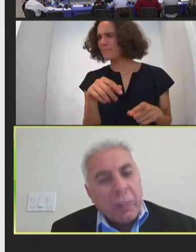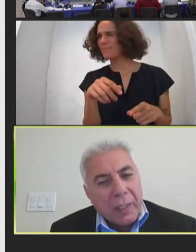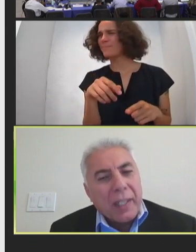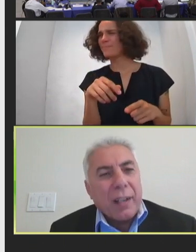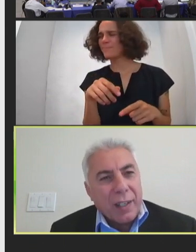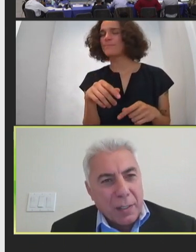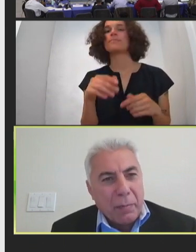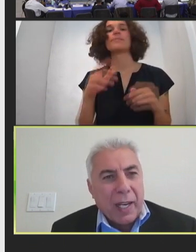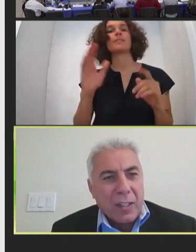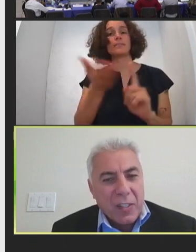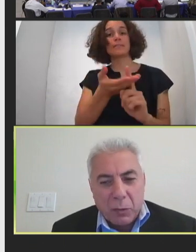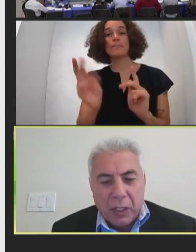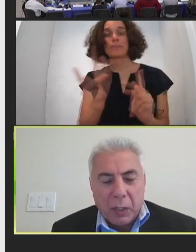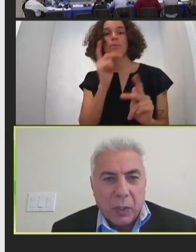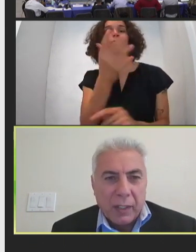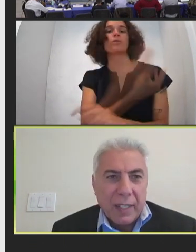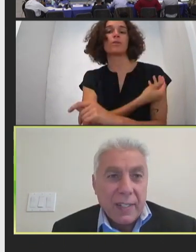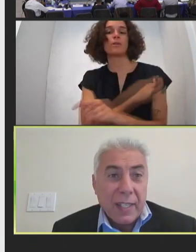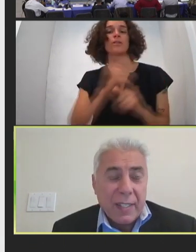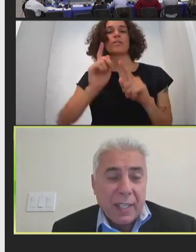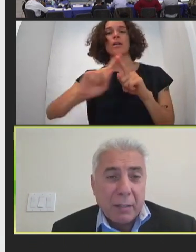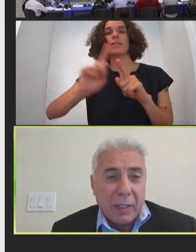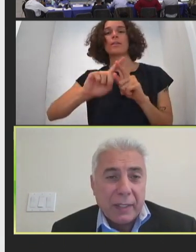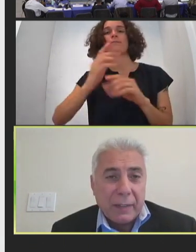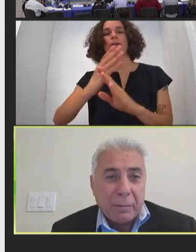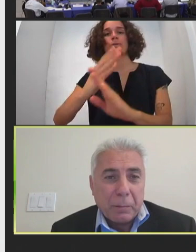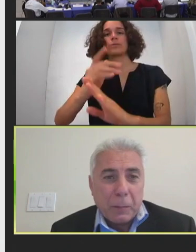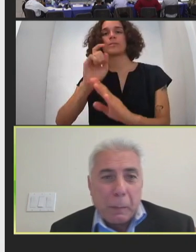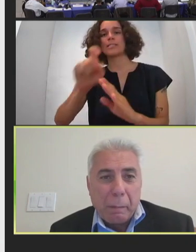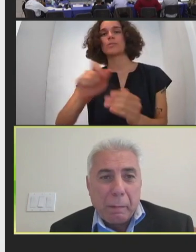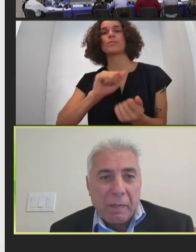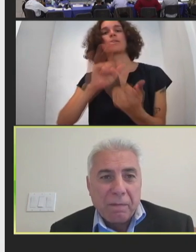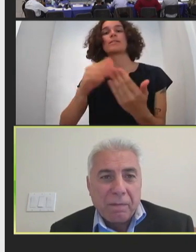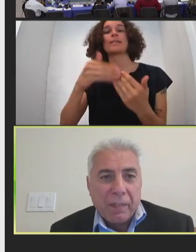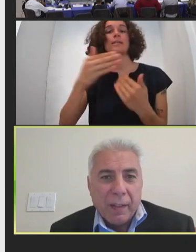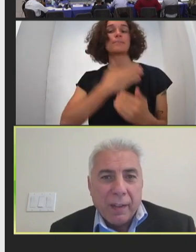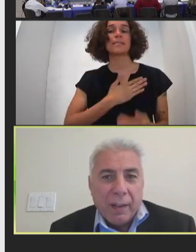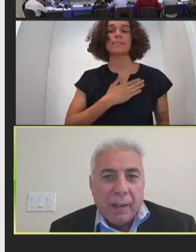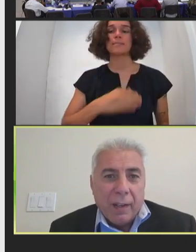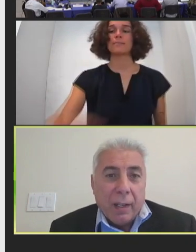but there are other barriers that we need to address. Next slide, please,